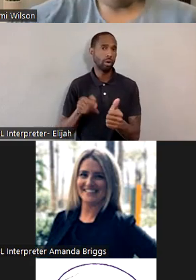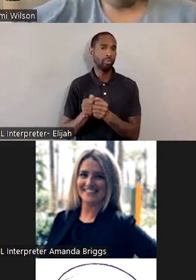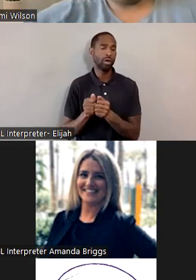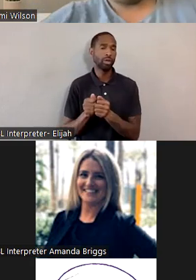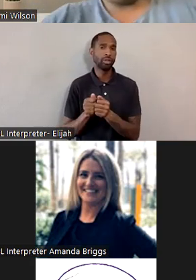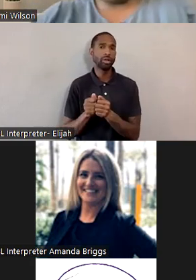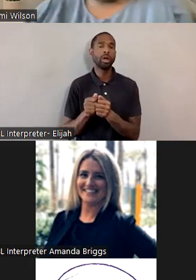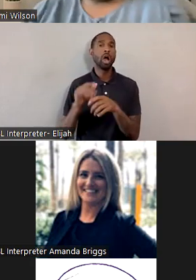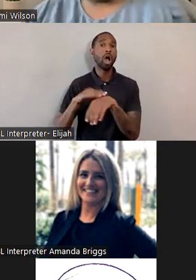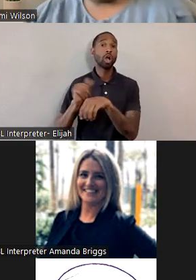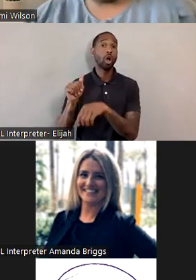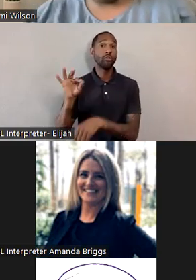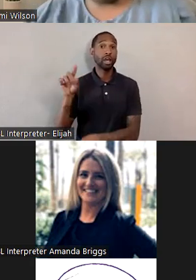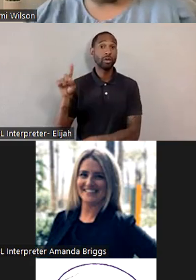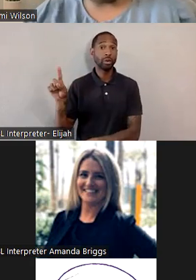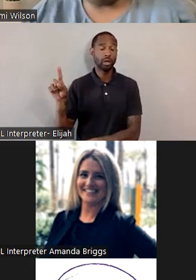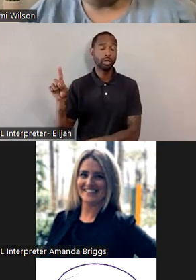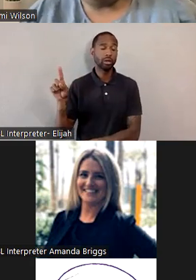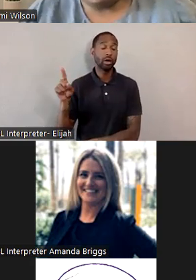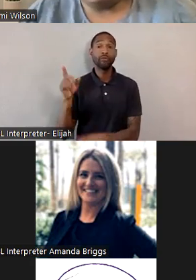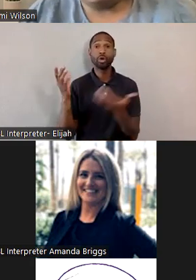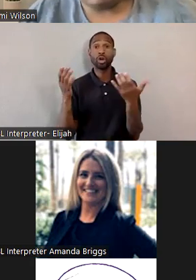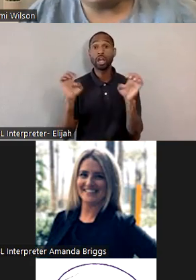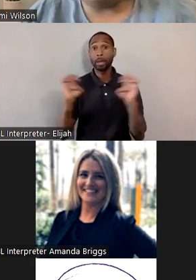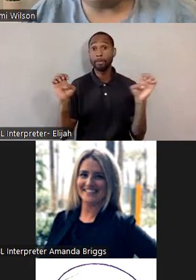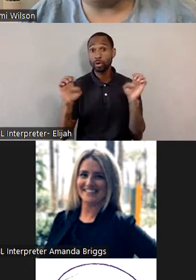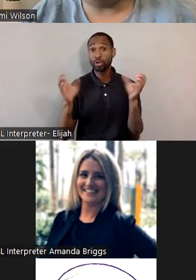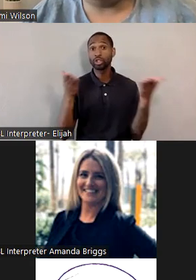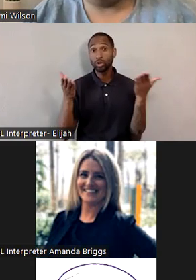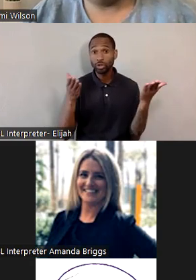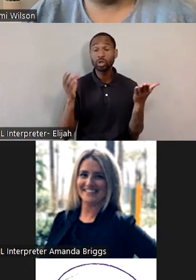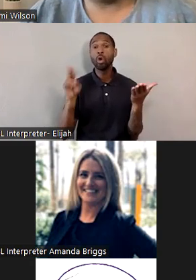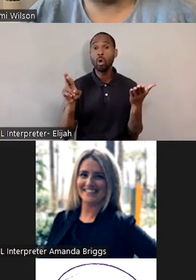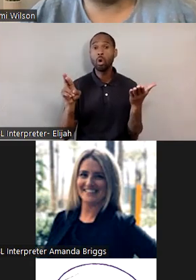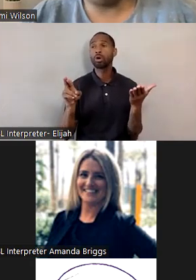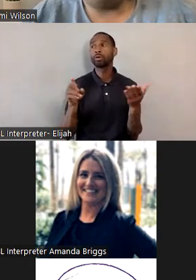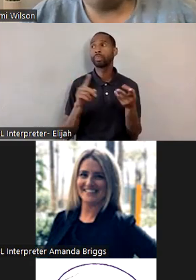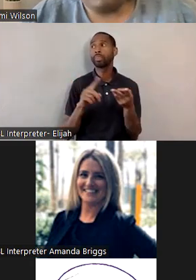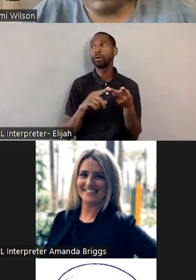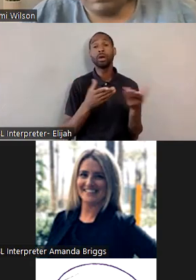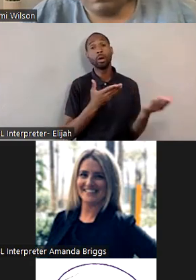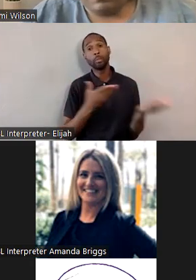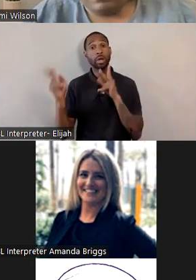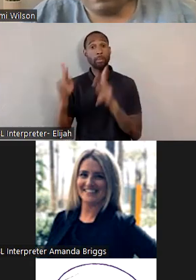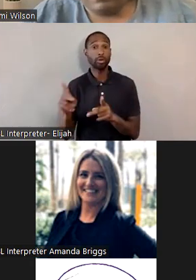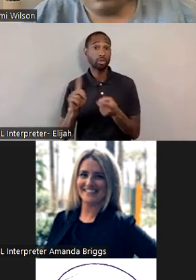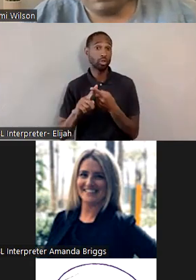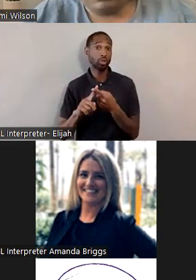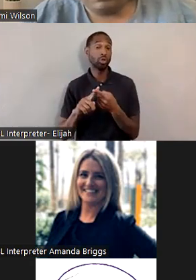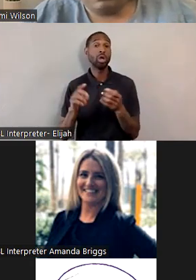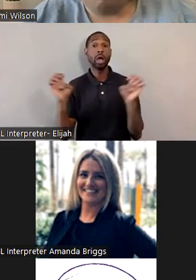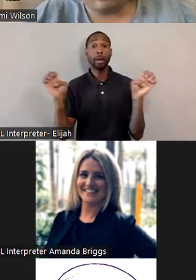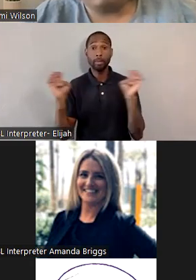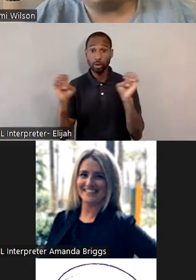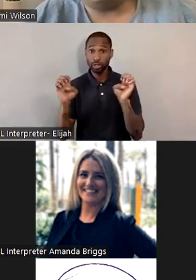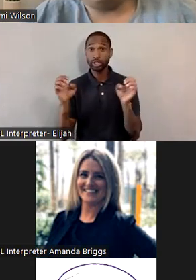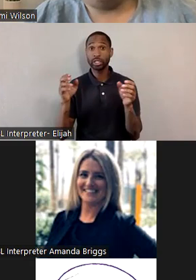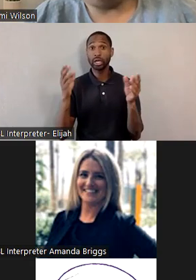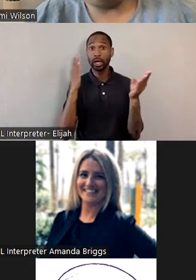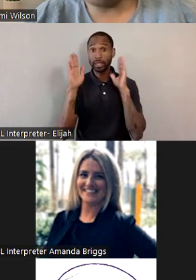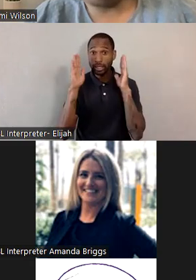a call to emergency services or take someone to seek emergency attention. Because once